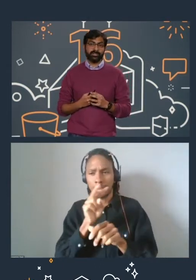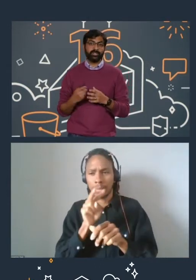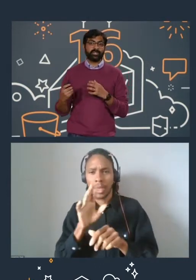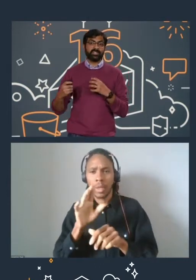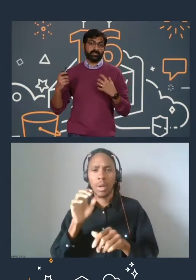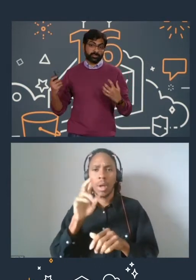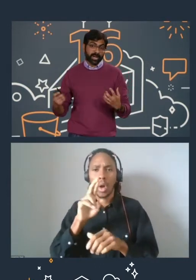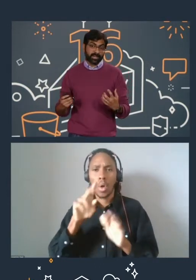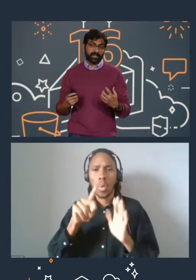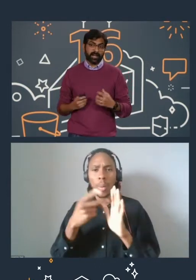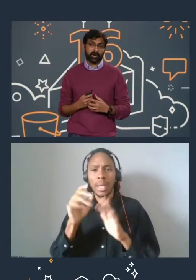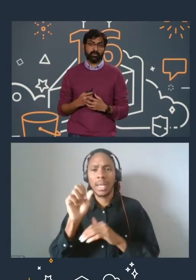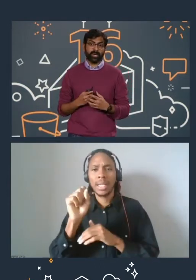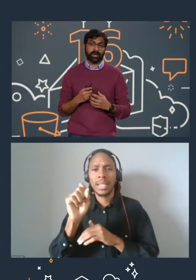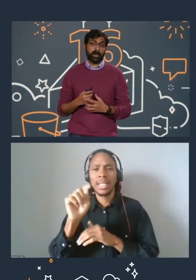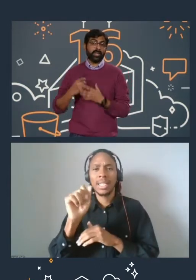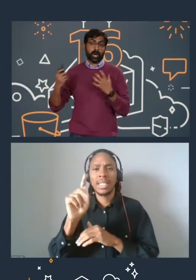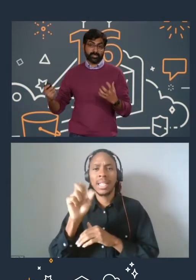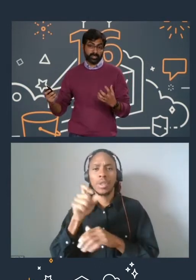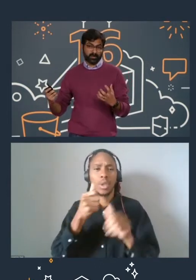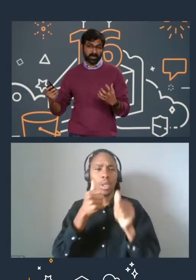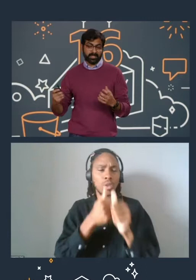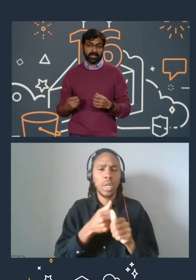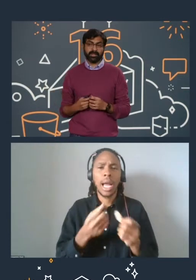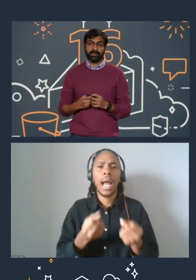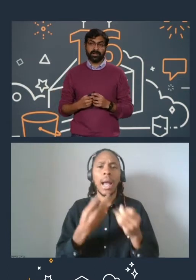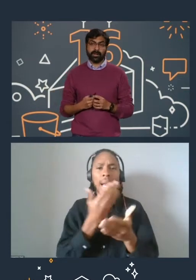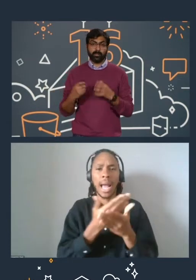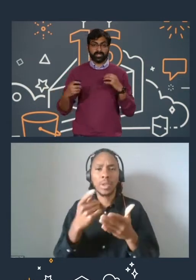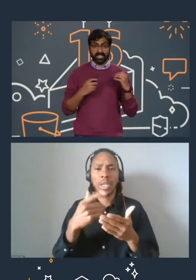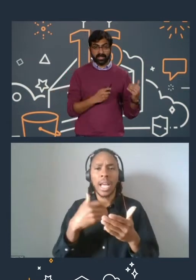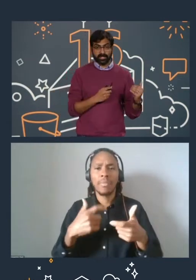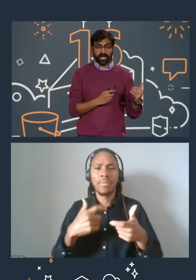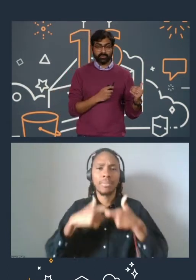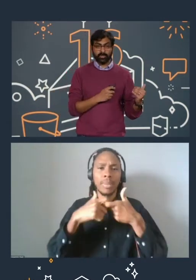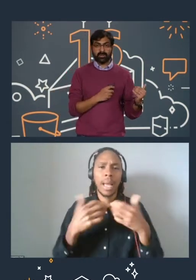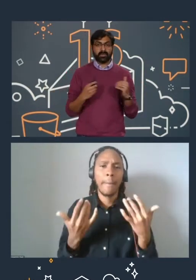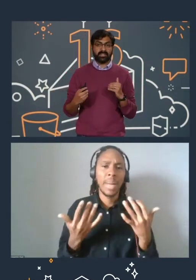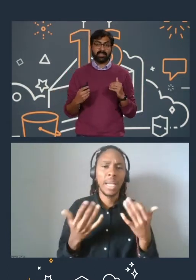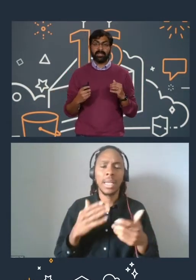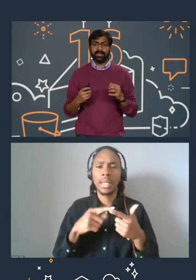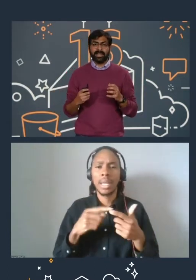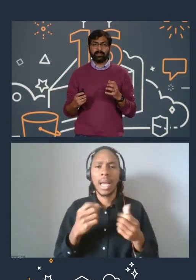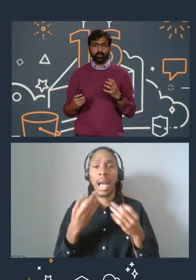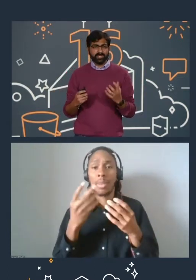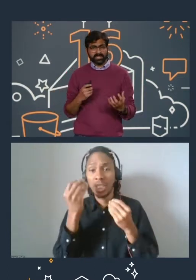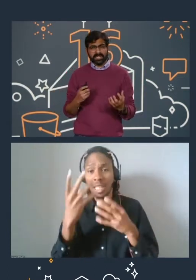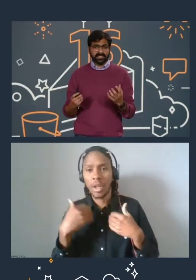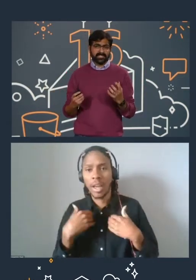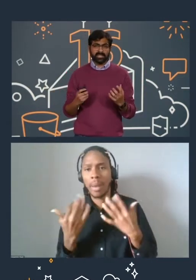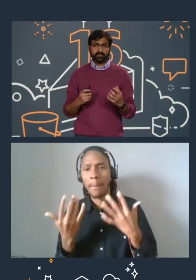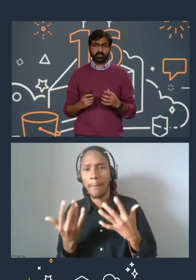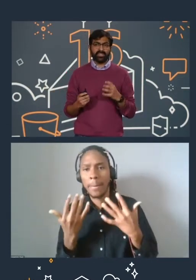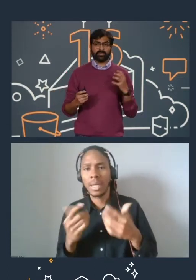so you can track how many objects you have pending, how much data you have pending, and what is a latency between the source